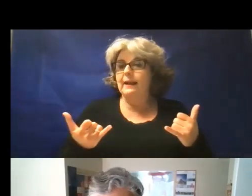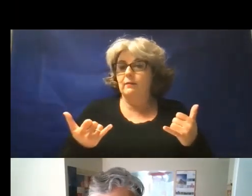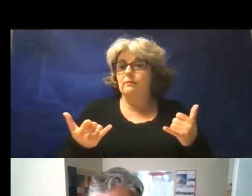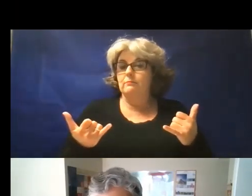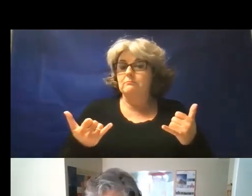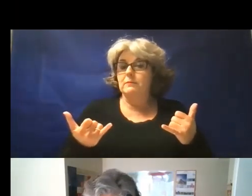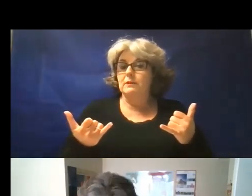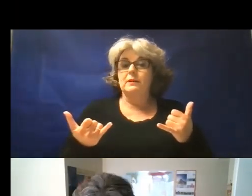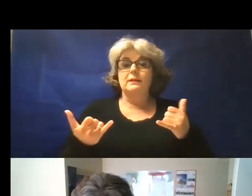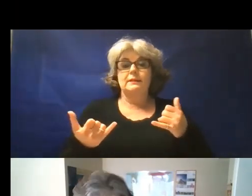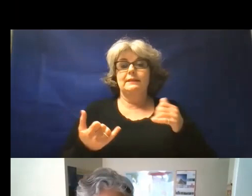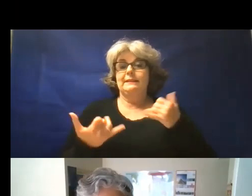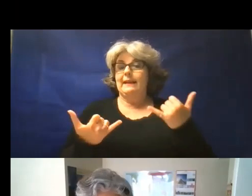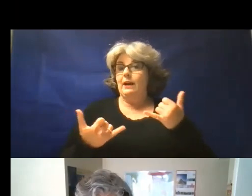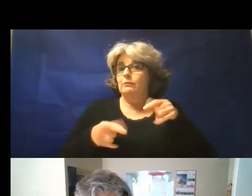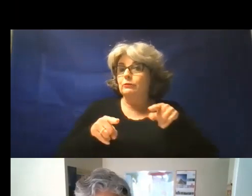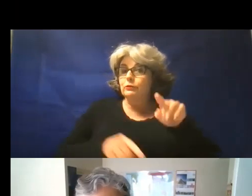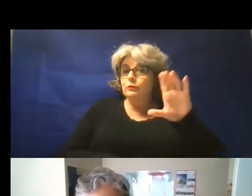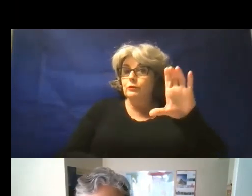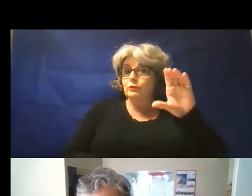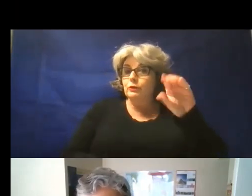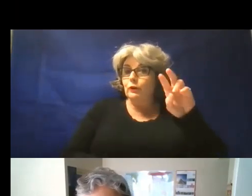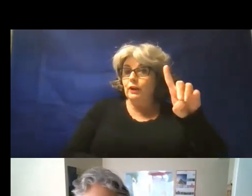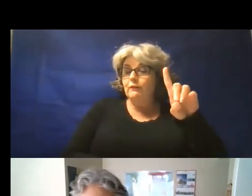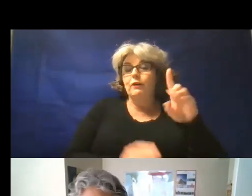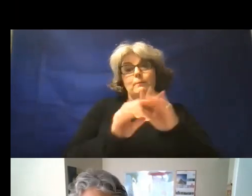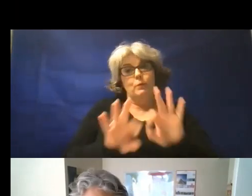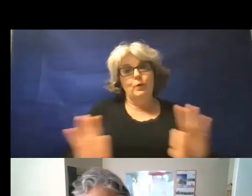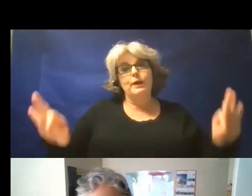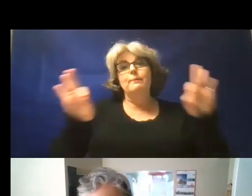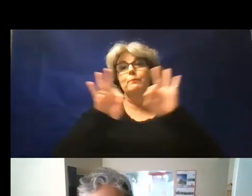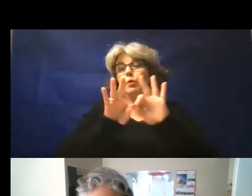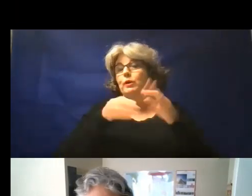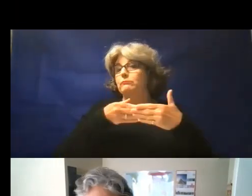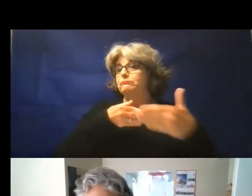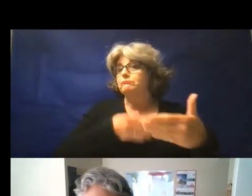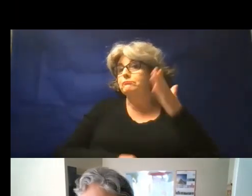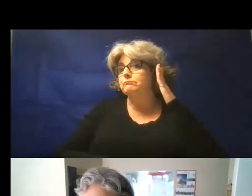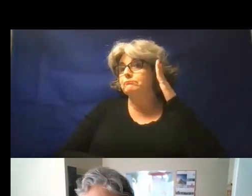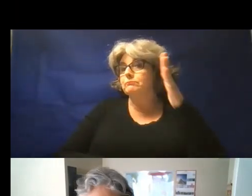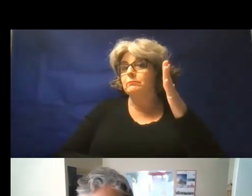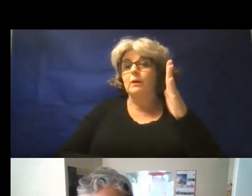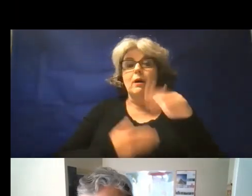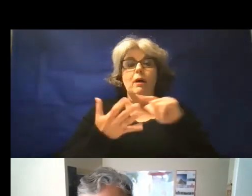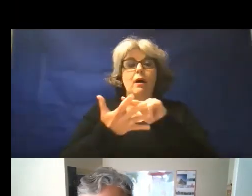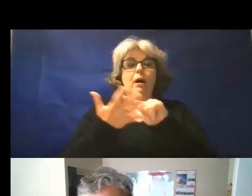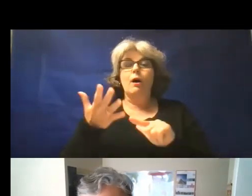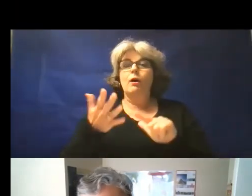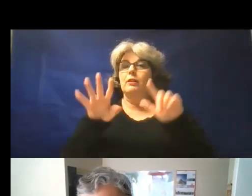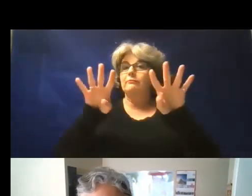the age of COVID is even more important as we move forward and again all of the unknowns and creating